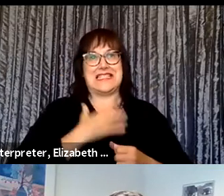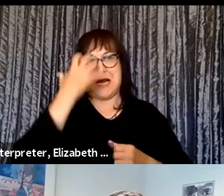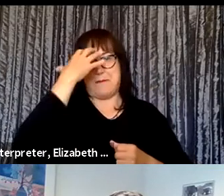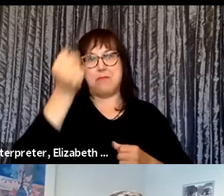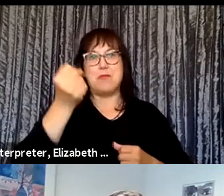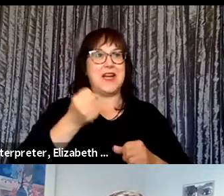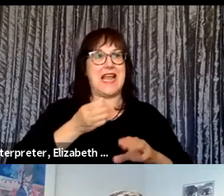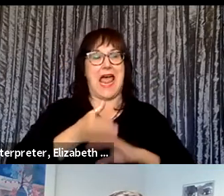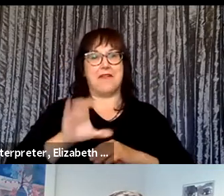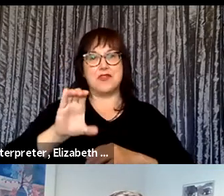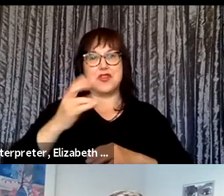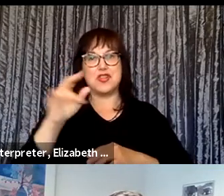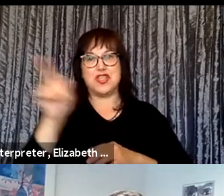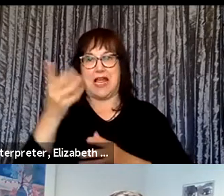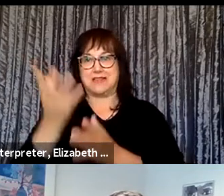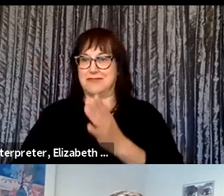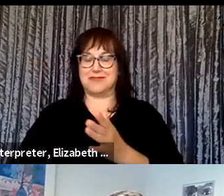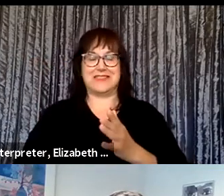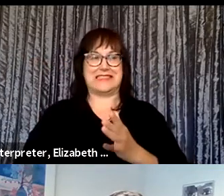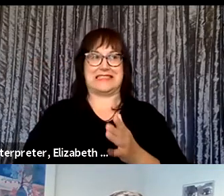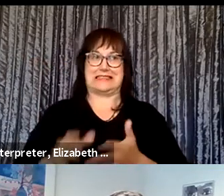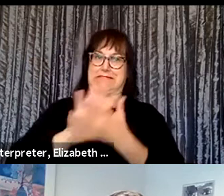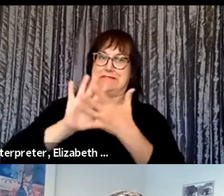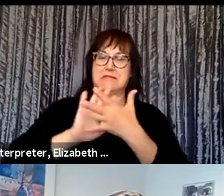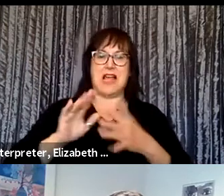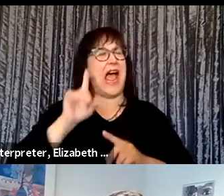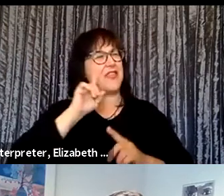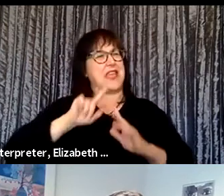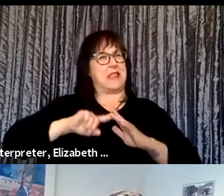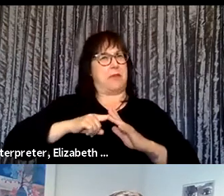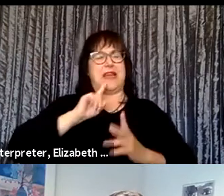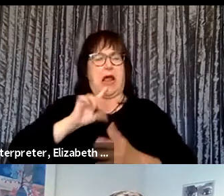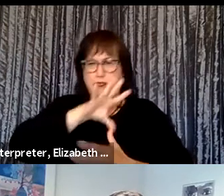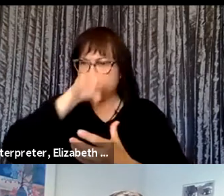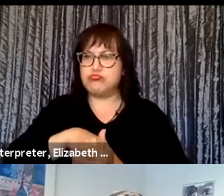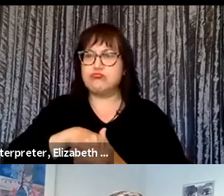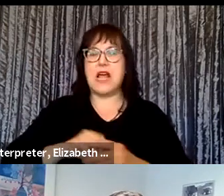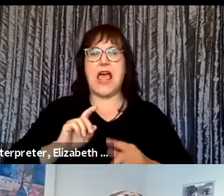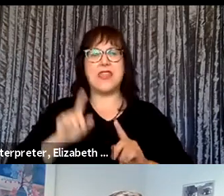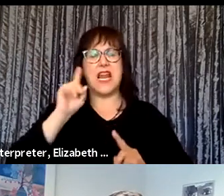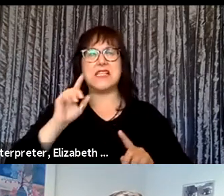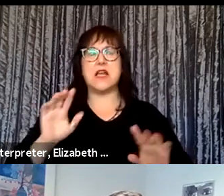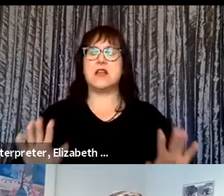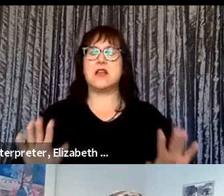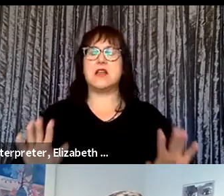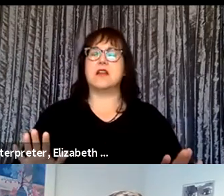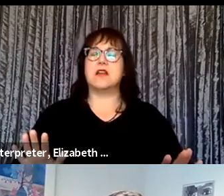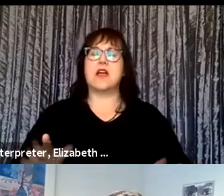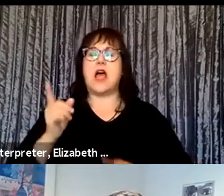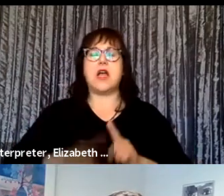but I, I think in the beginning I was very involved and then there was a point where I realized I couldn't watch the footage as much as